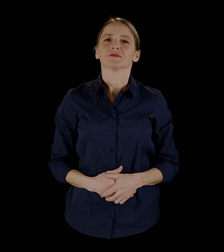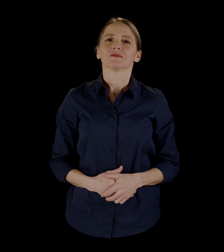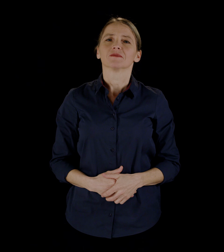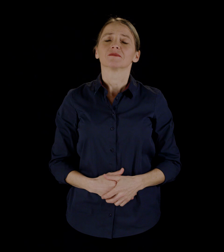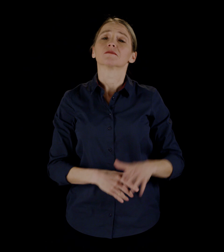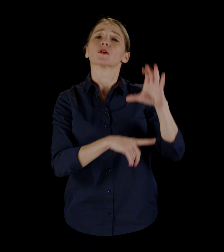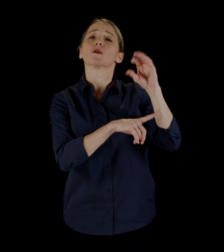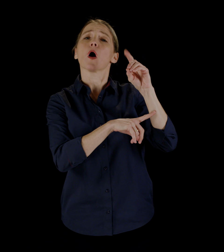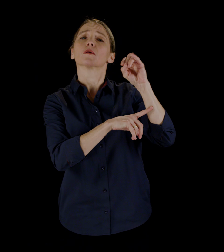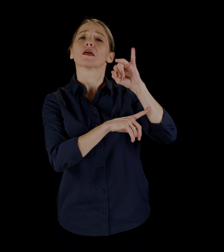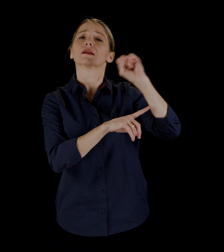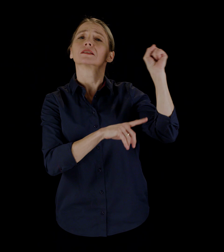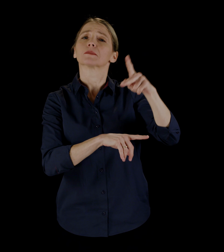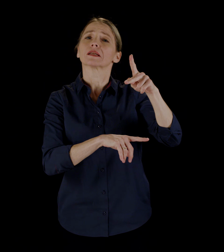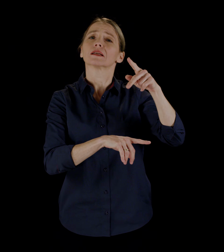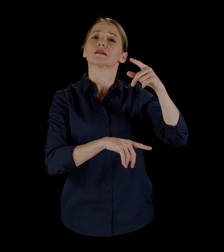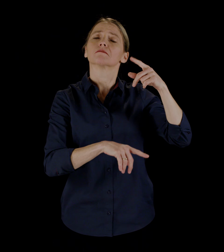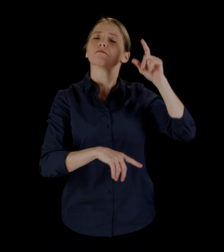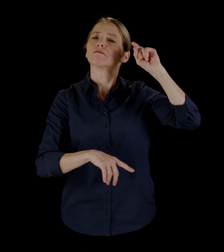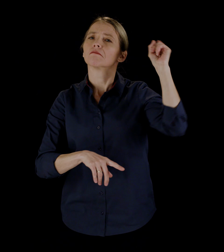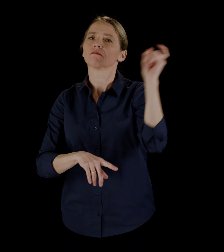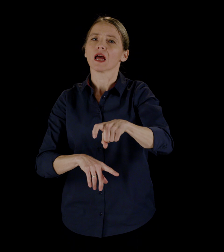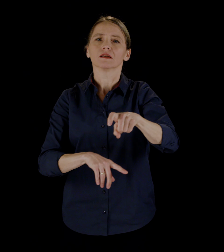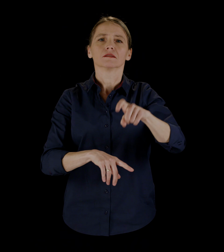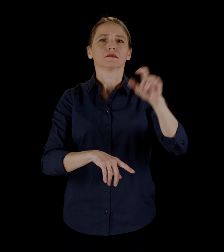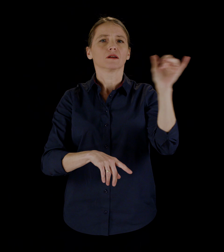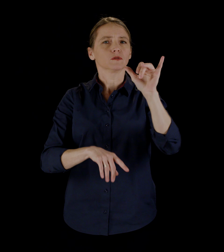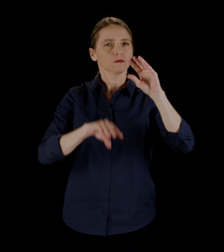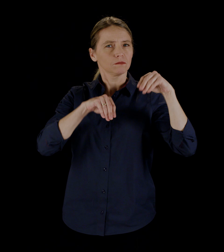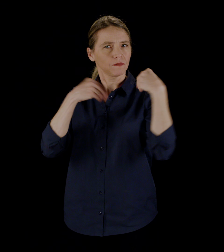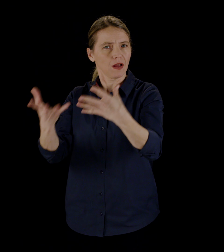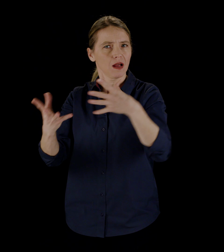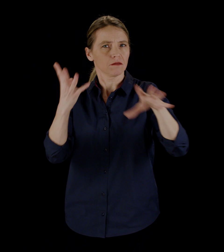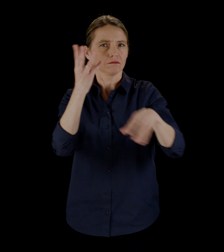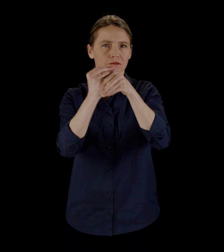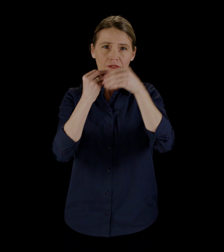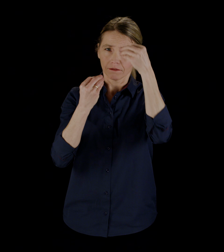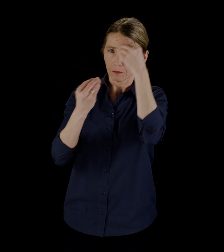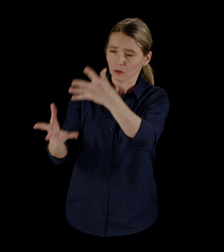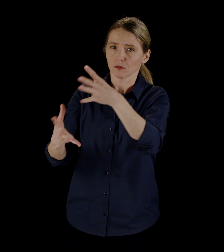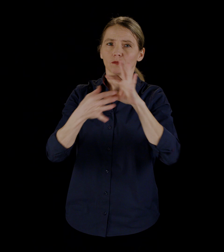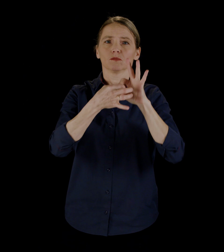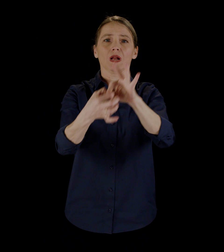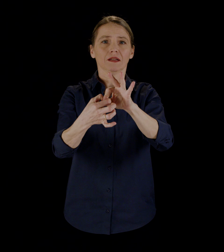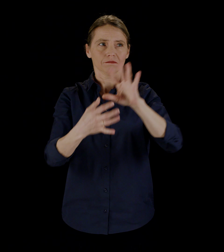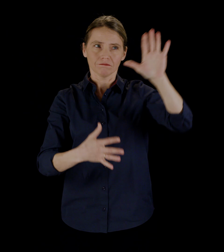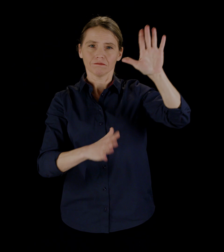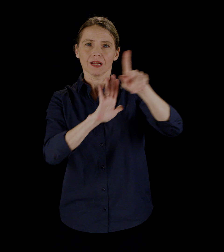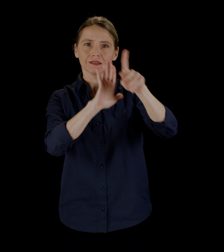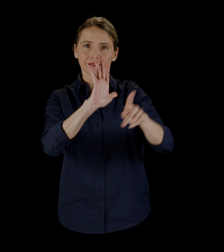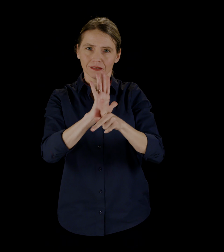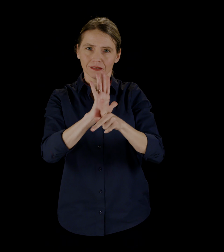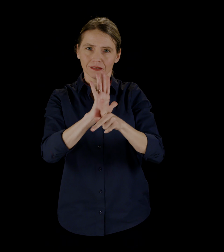Code ISPs must also provide additional information concerning their policies such as those related